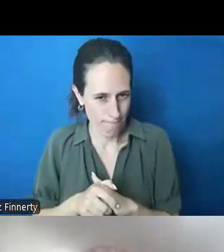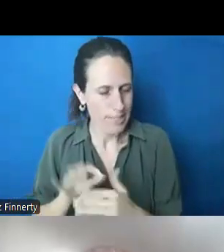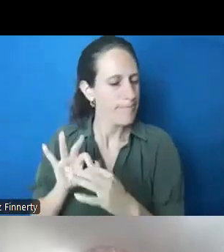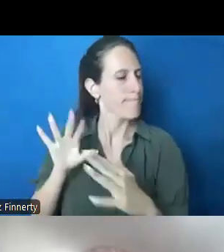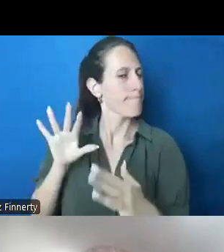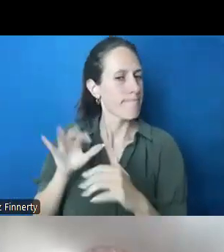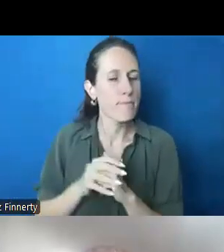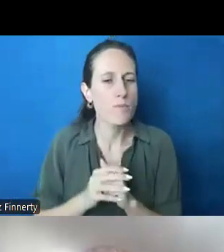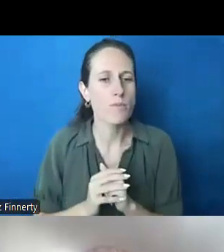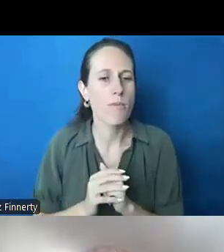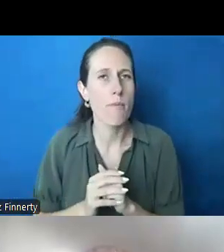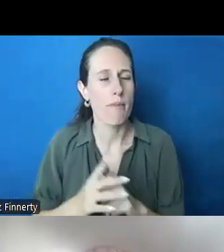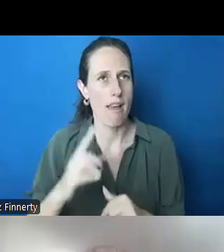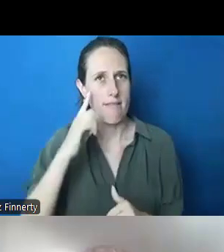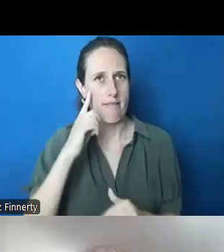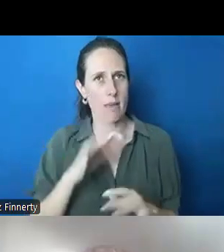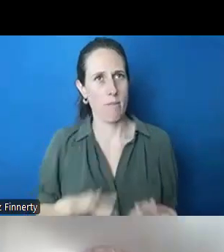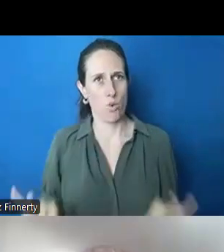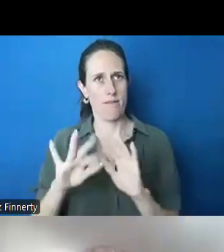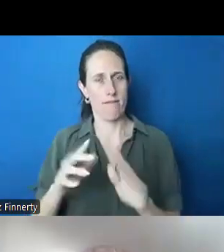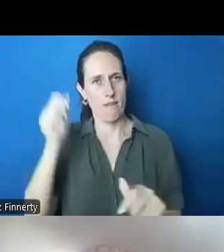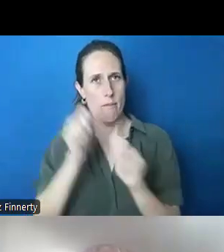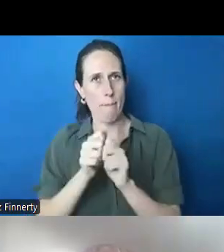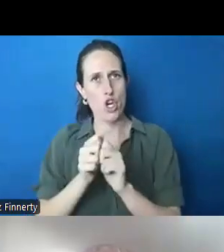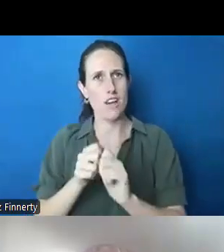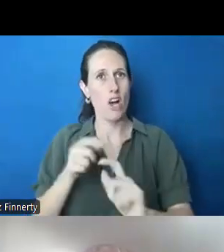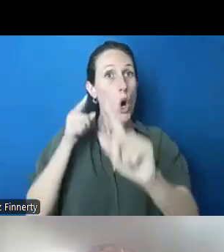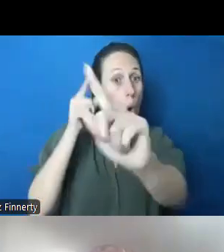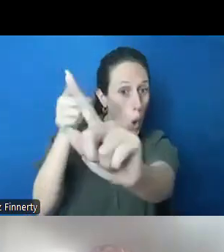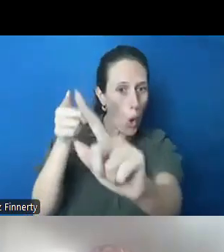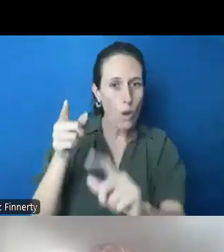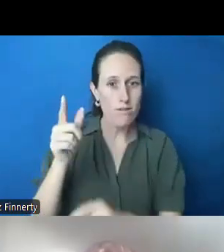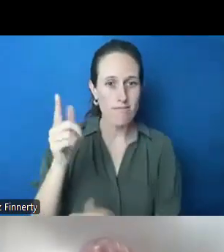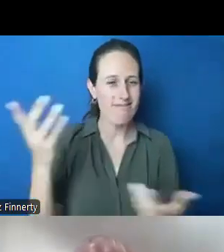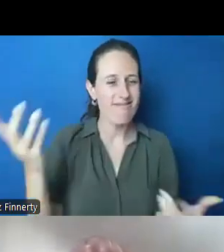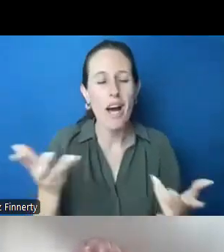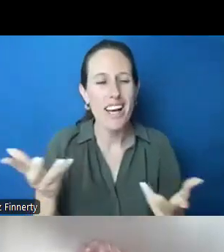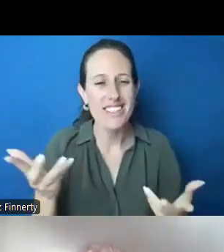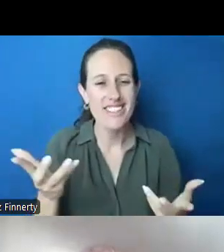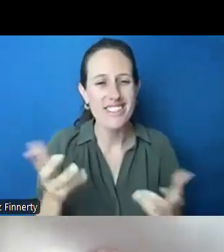end goal is. I think that's the biggest change that I've had so far, and we'll see what else is